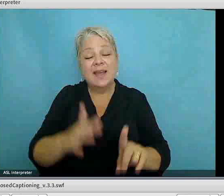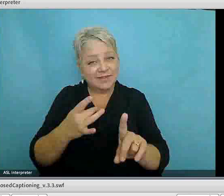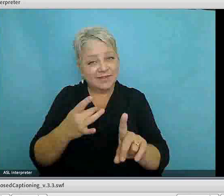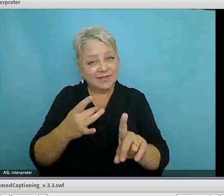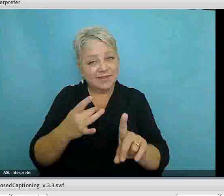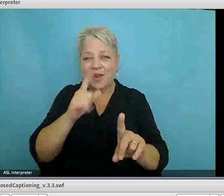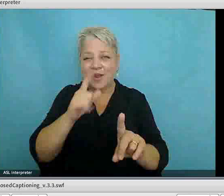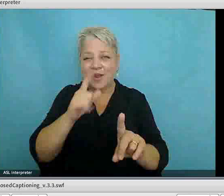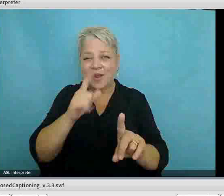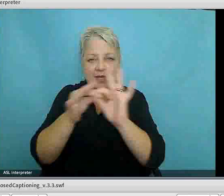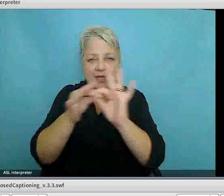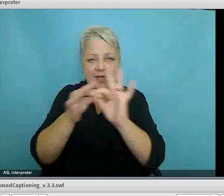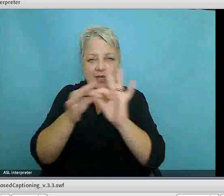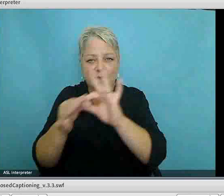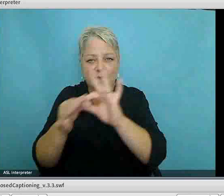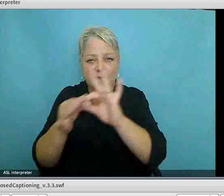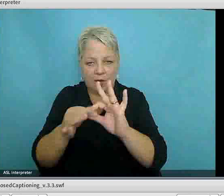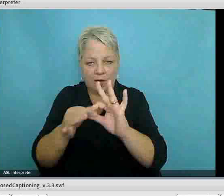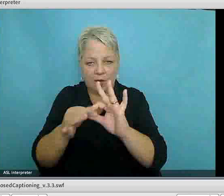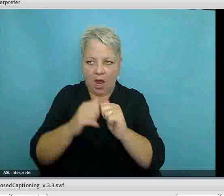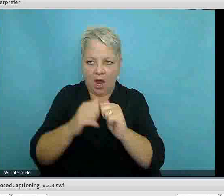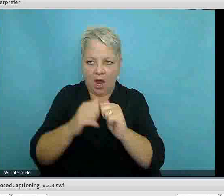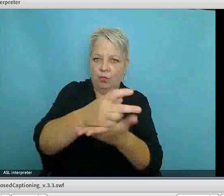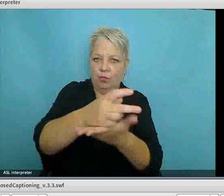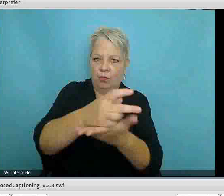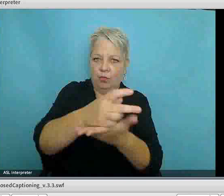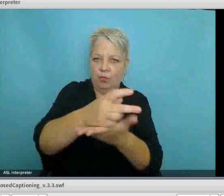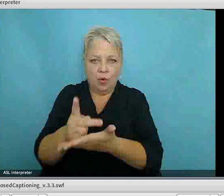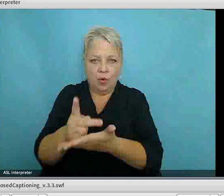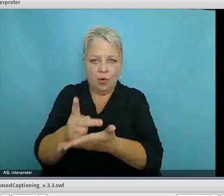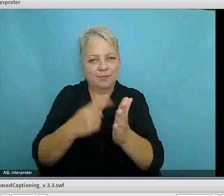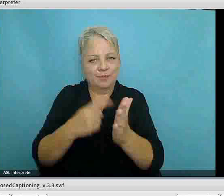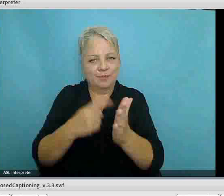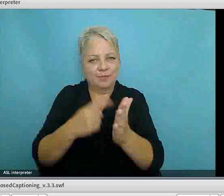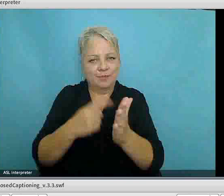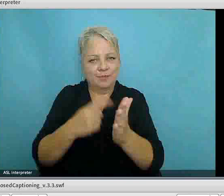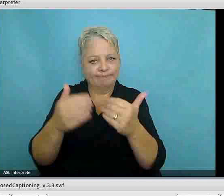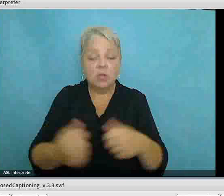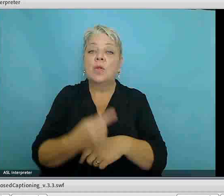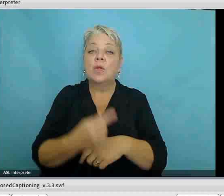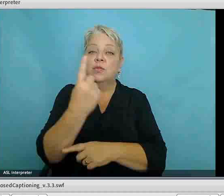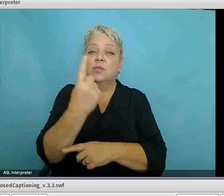This is one reason we believe that One Care makes a lot of sense for people using a variety